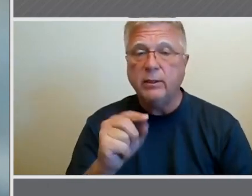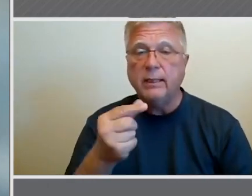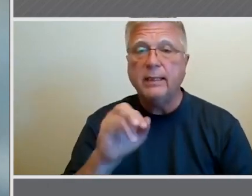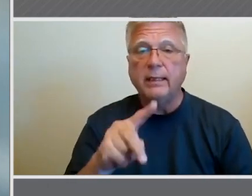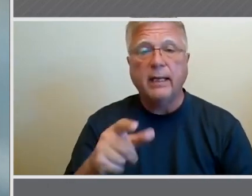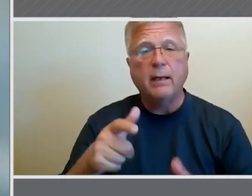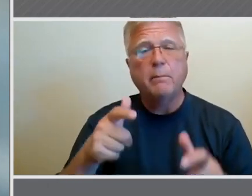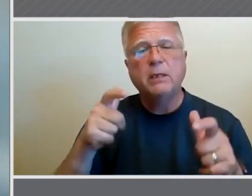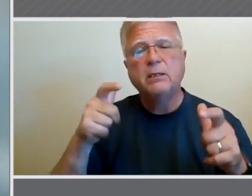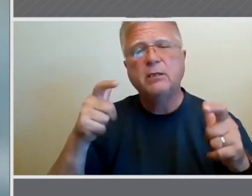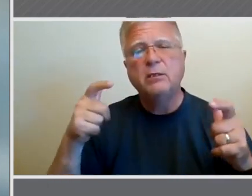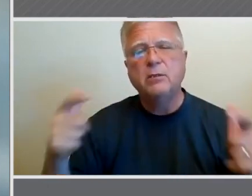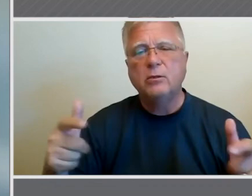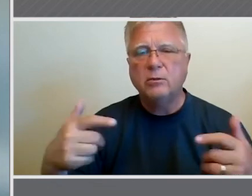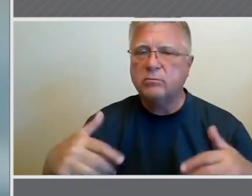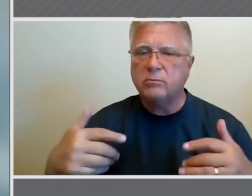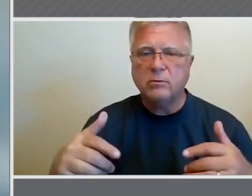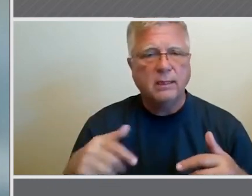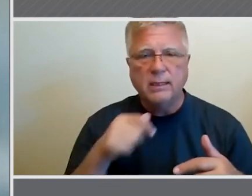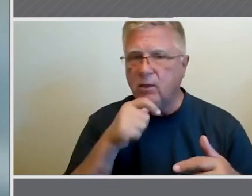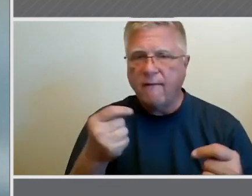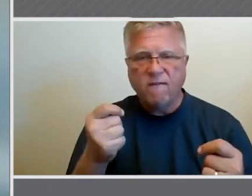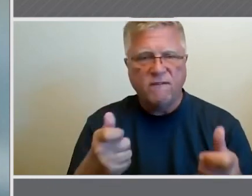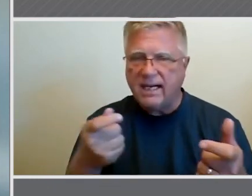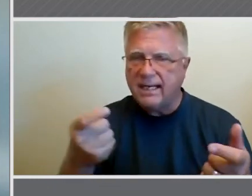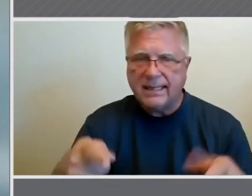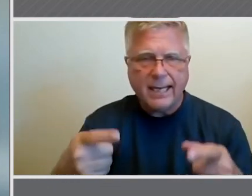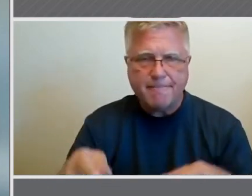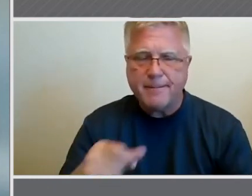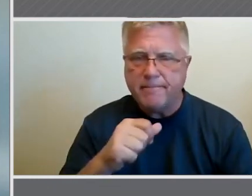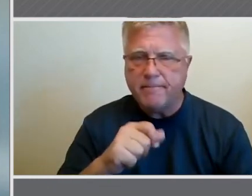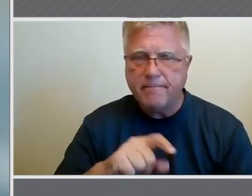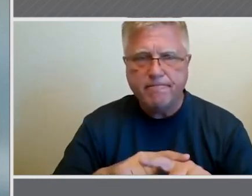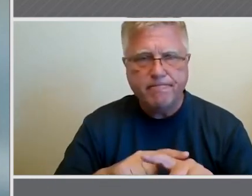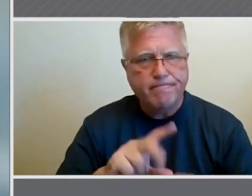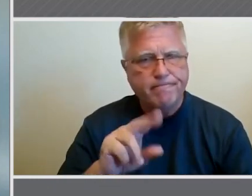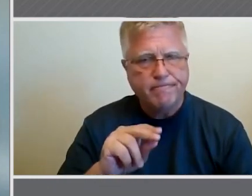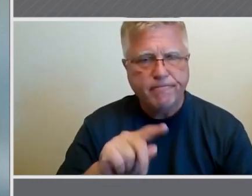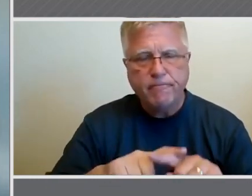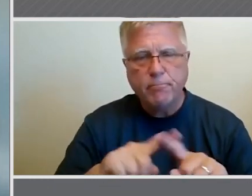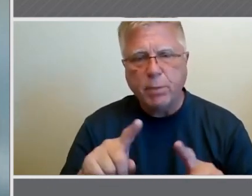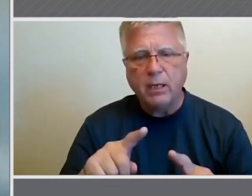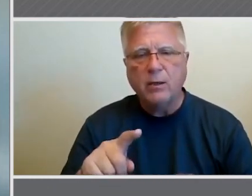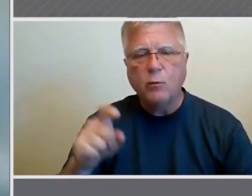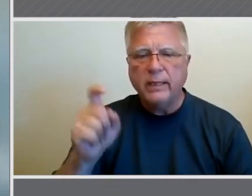It's not going to happen overnight but we need all resources on the table.